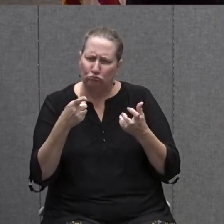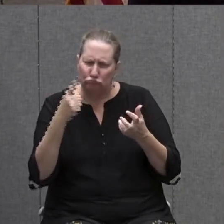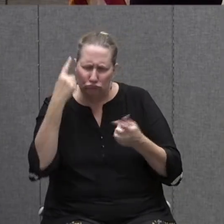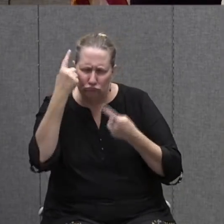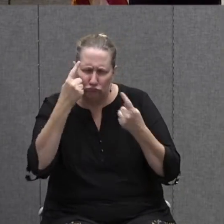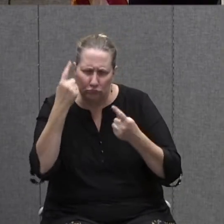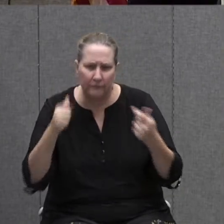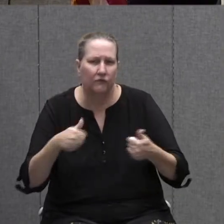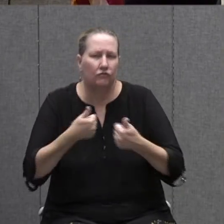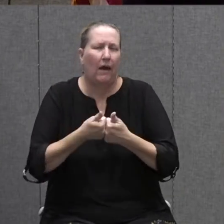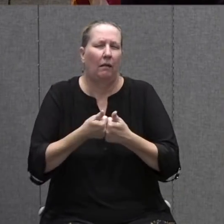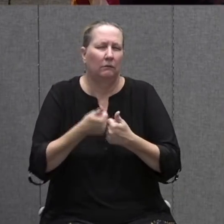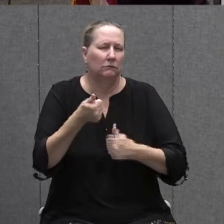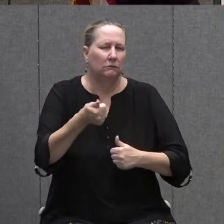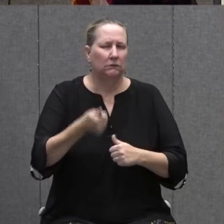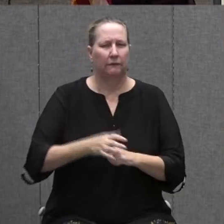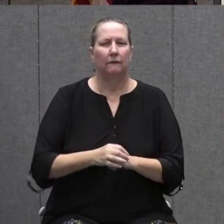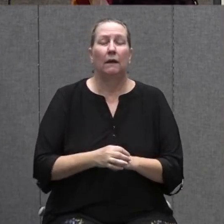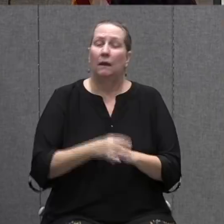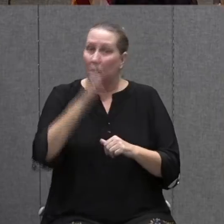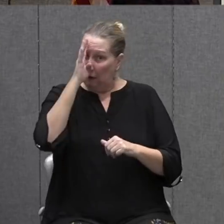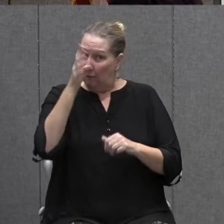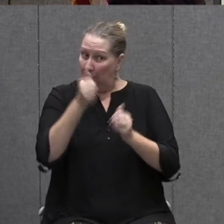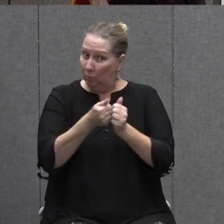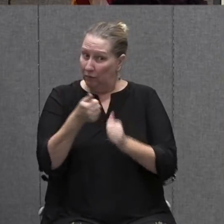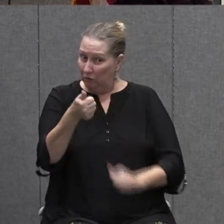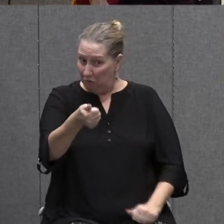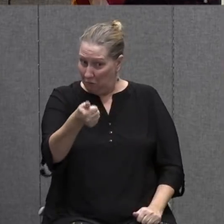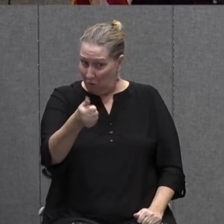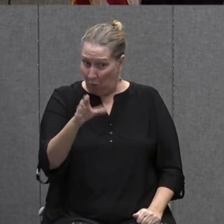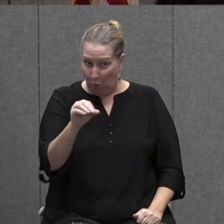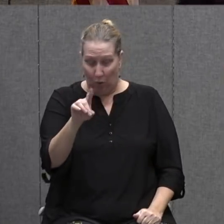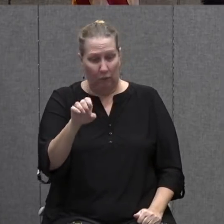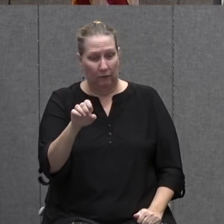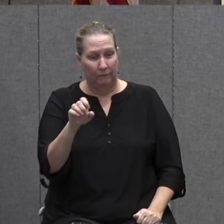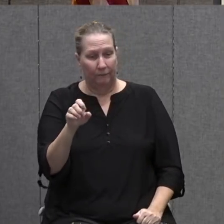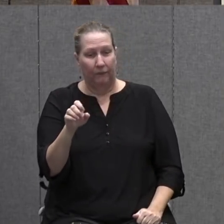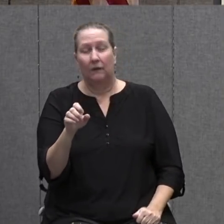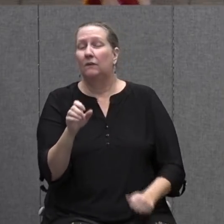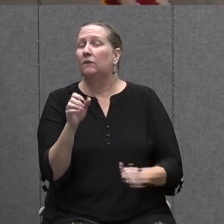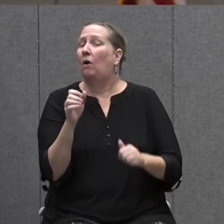(paper rustling) So you could take every letter in the alphabet